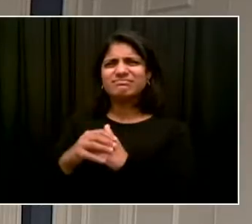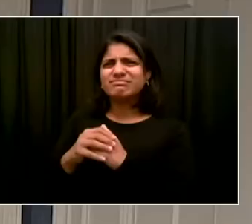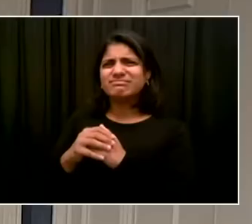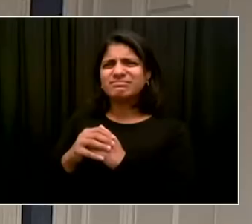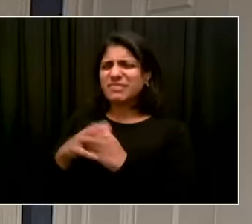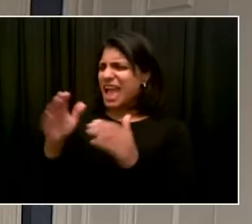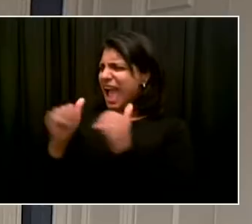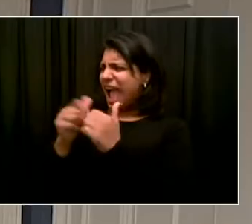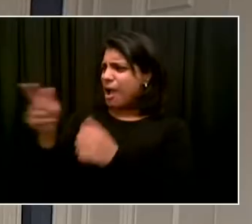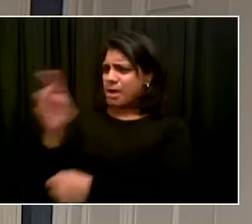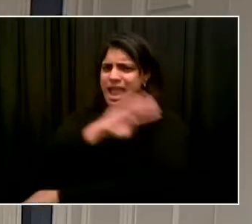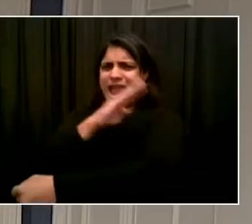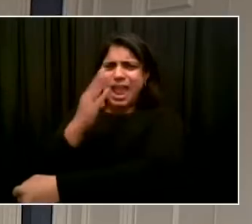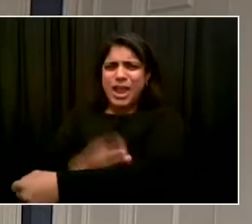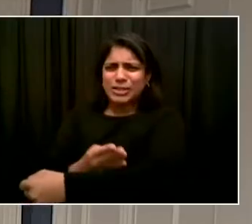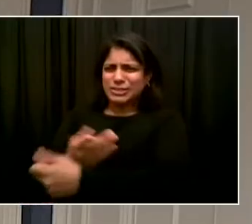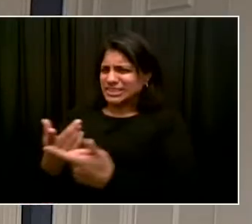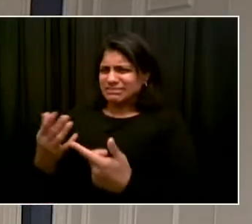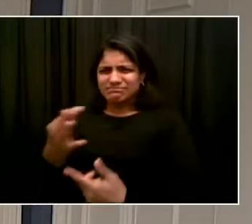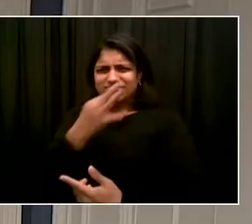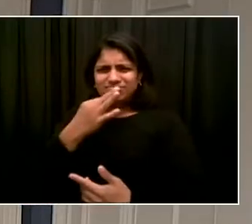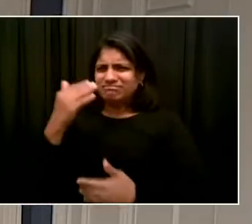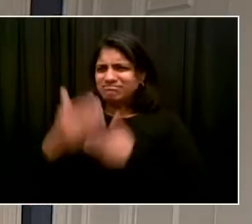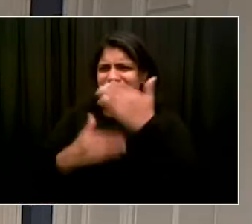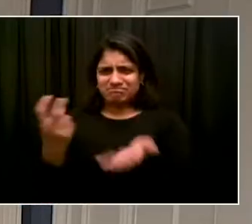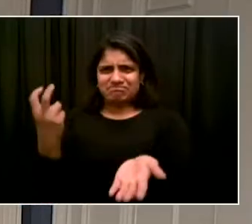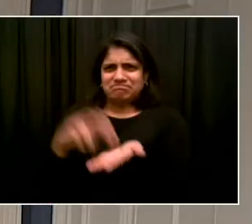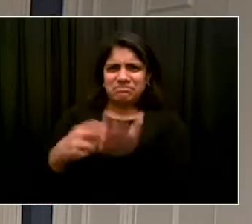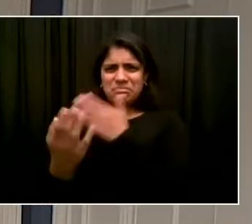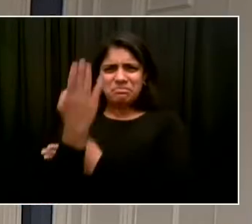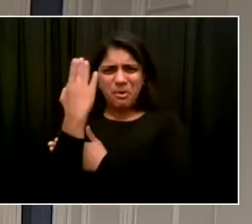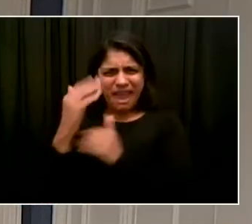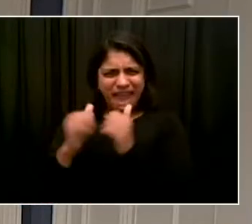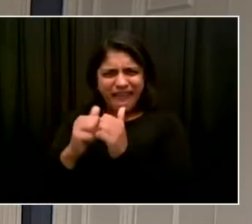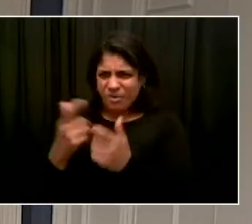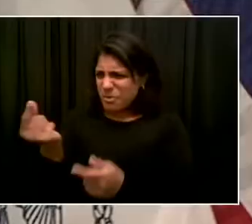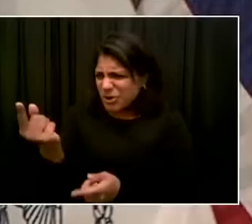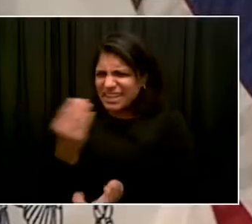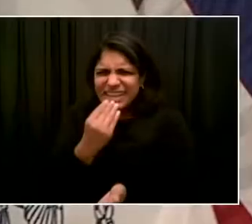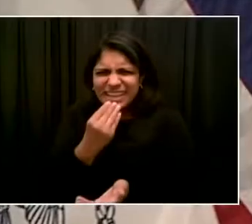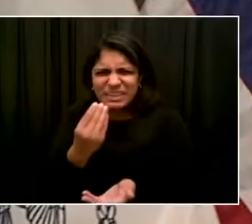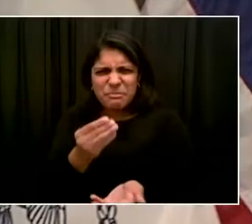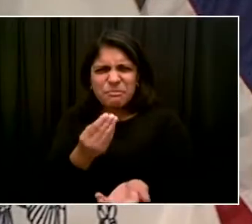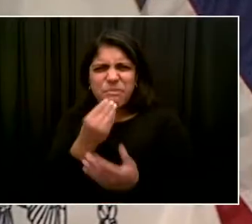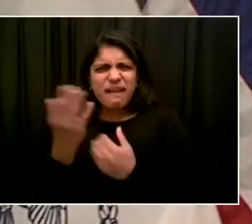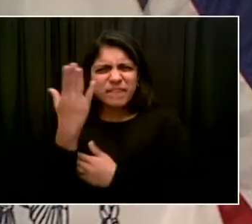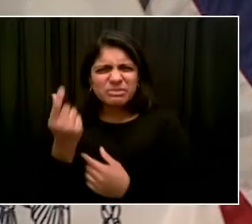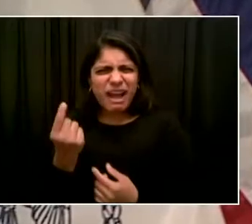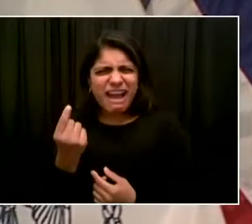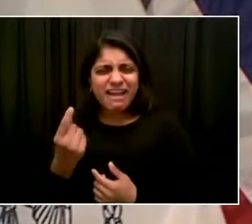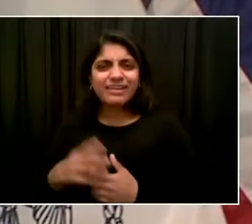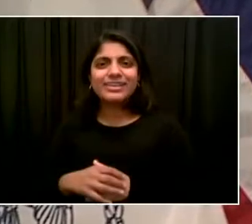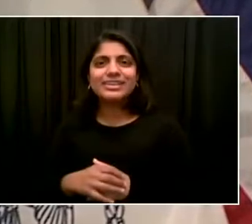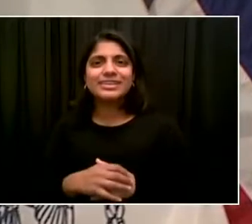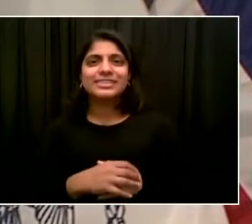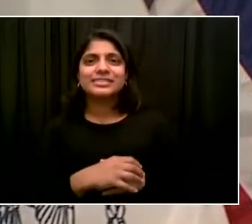BUT IT WORKS. YOU'RE GOING OUT WITH A BANG WITH THIS HISTORIC